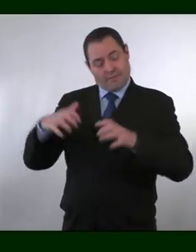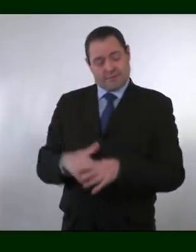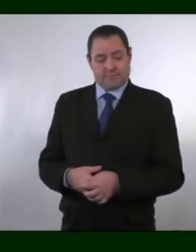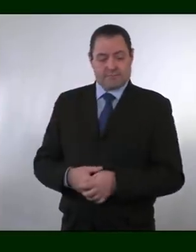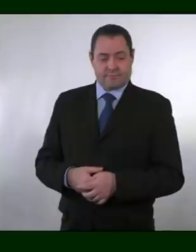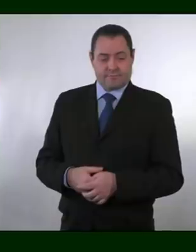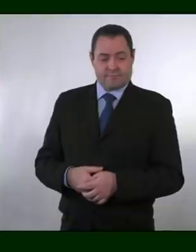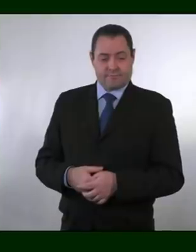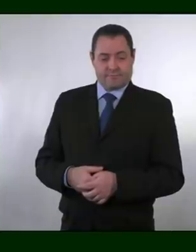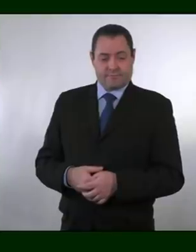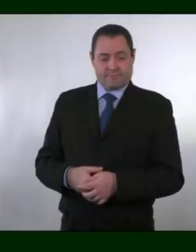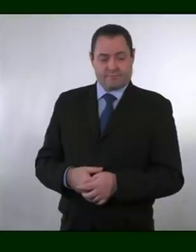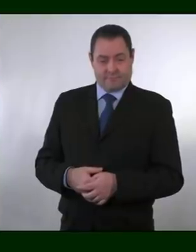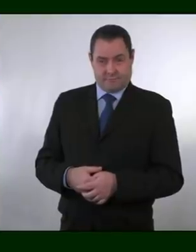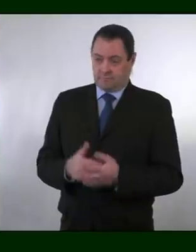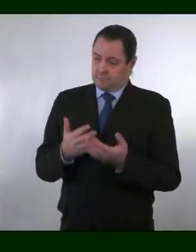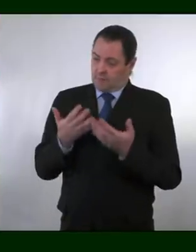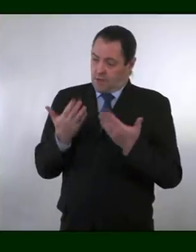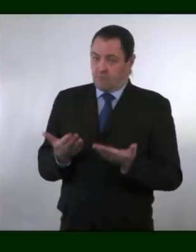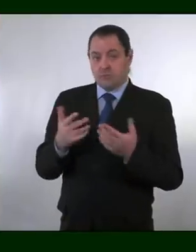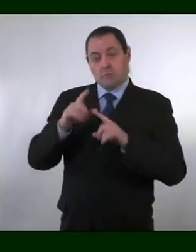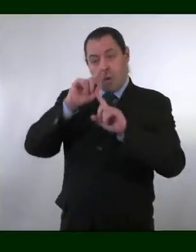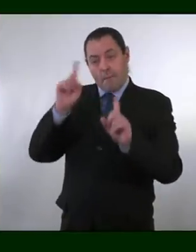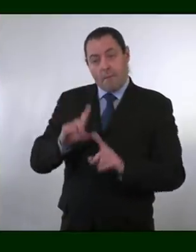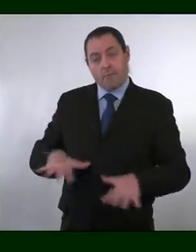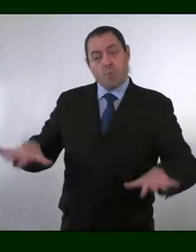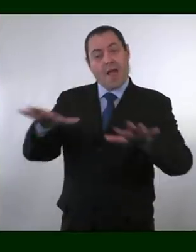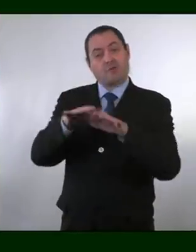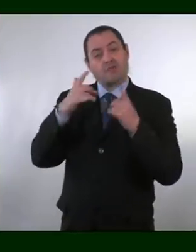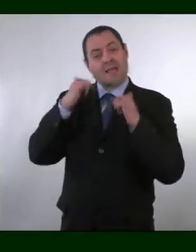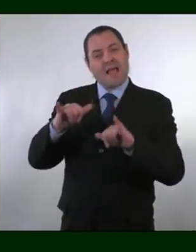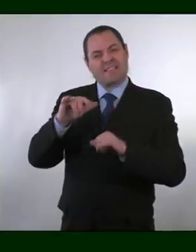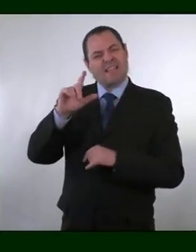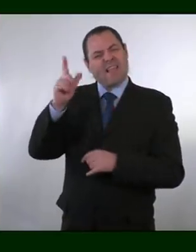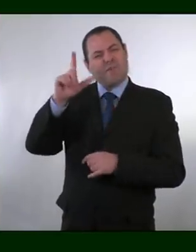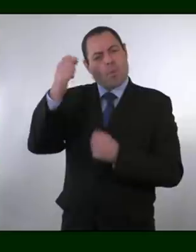on from the current population testing initiative in Liverpool, does the Prime Minister agree that